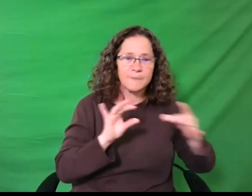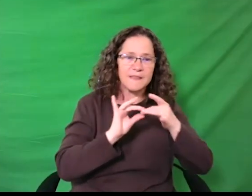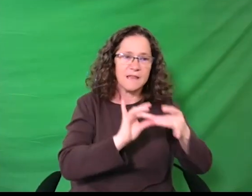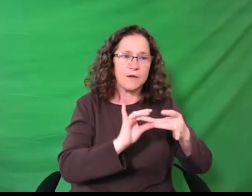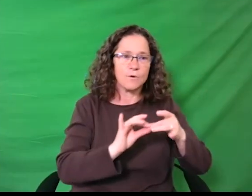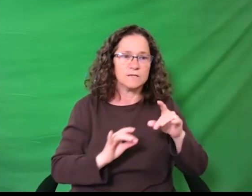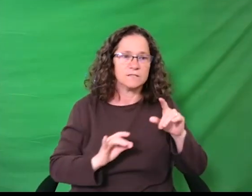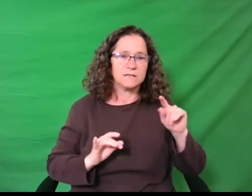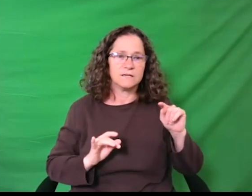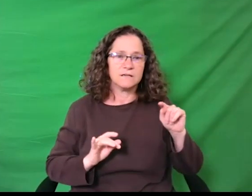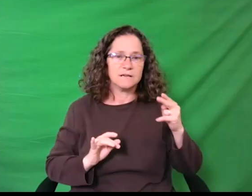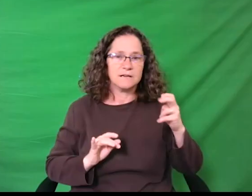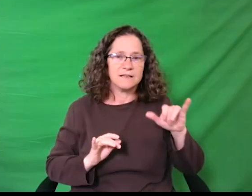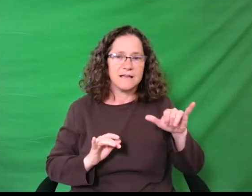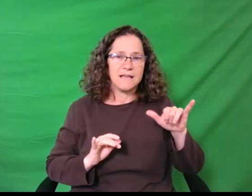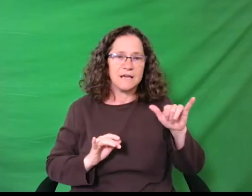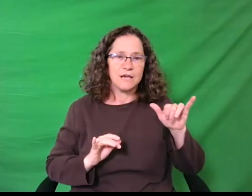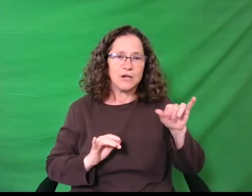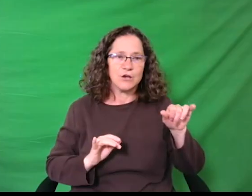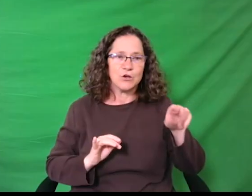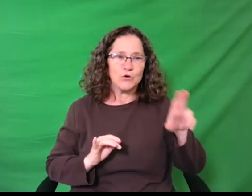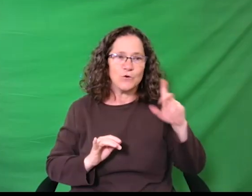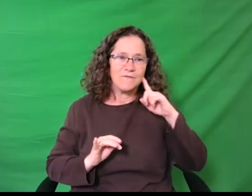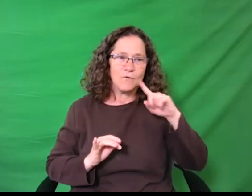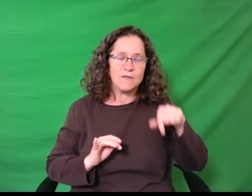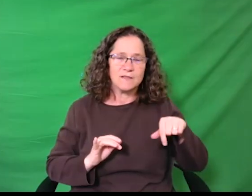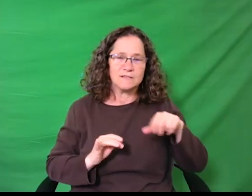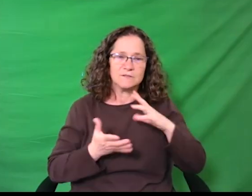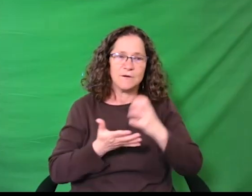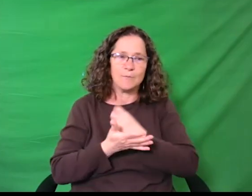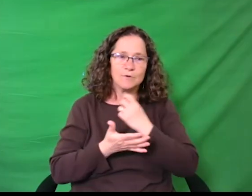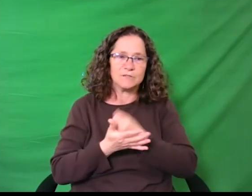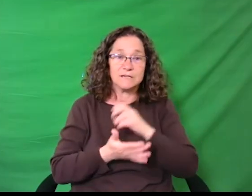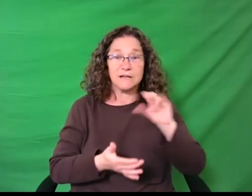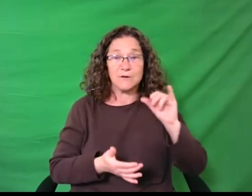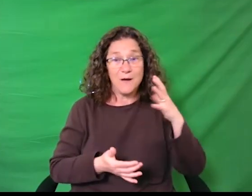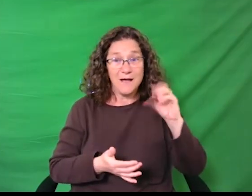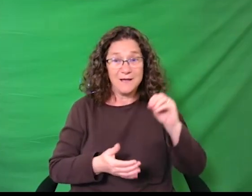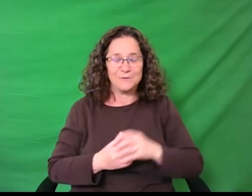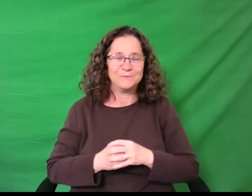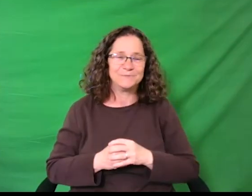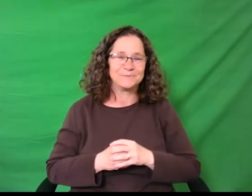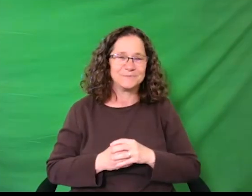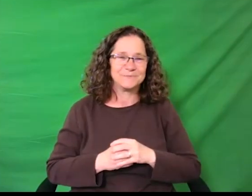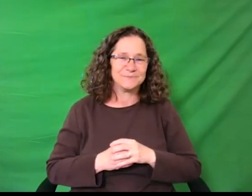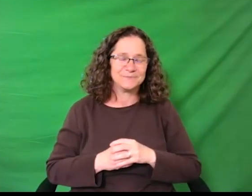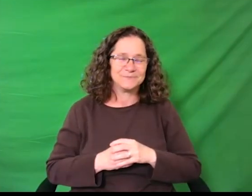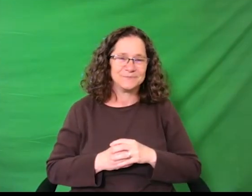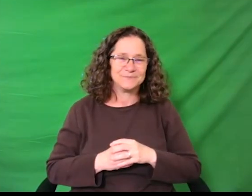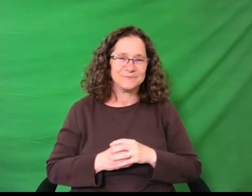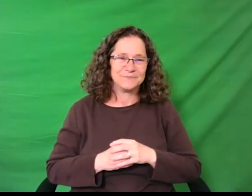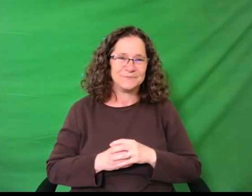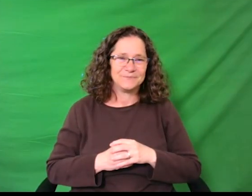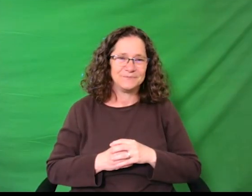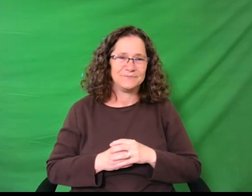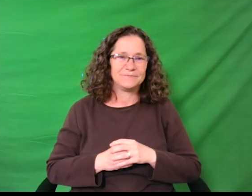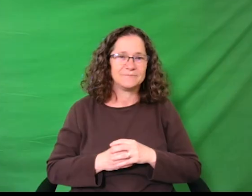Thank you for this opportunity, Ohio. It's easy to incorporate